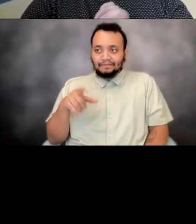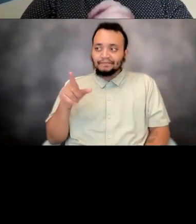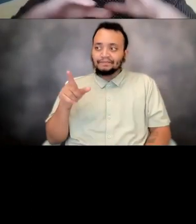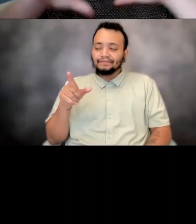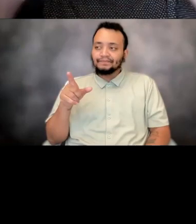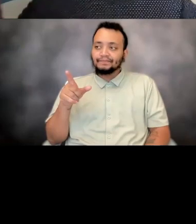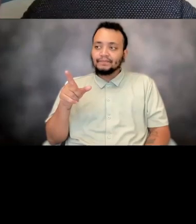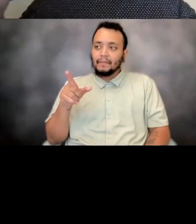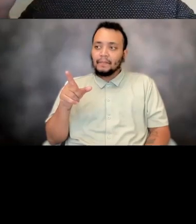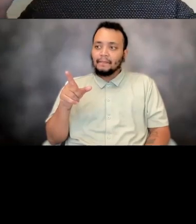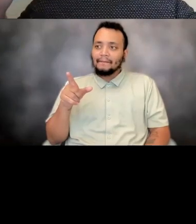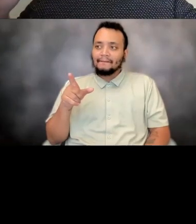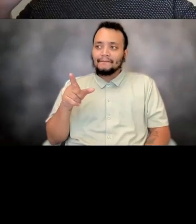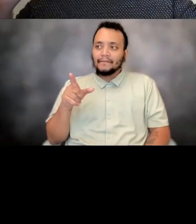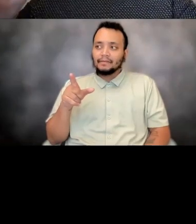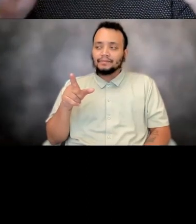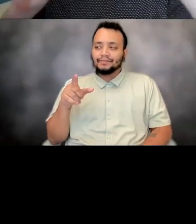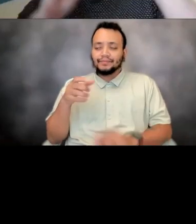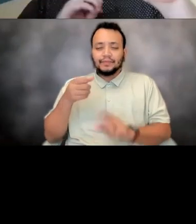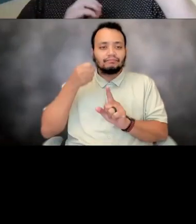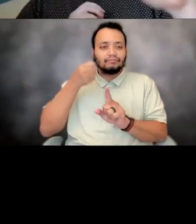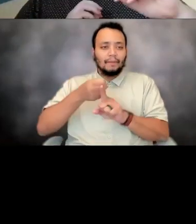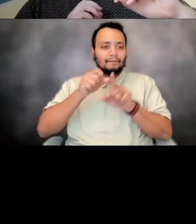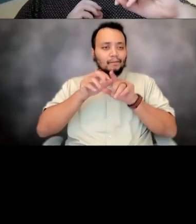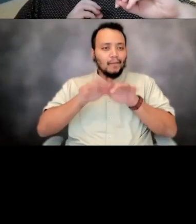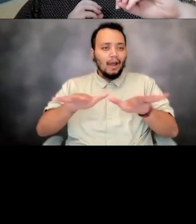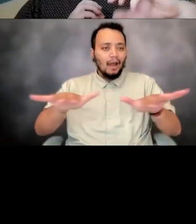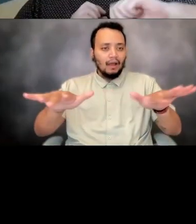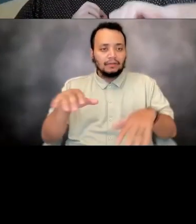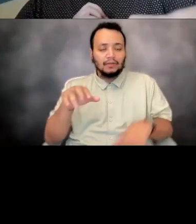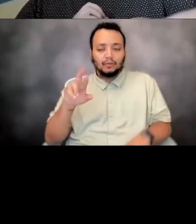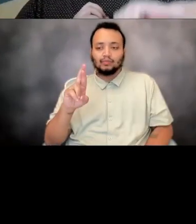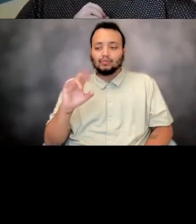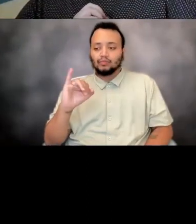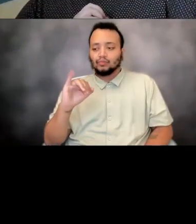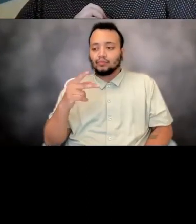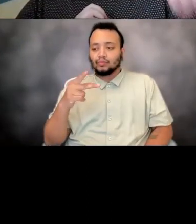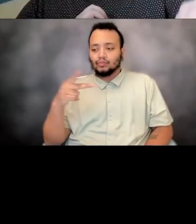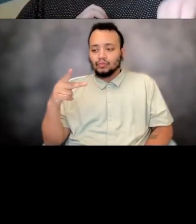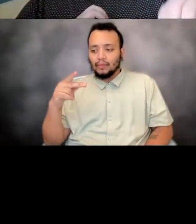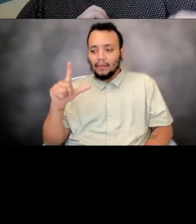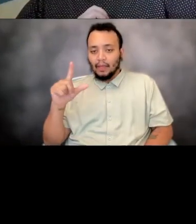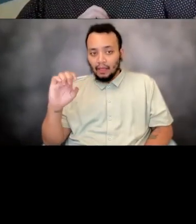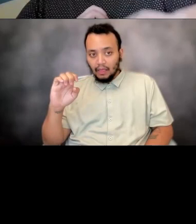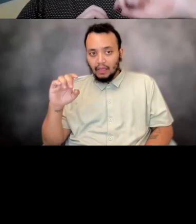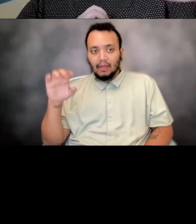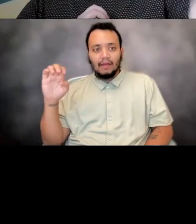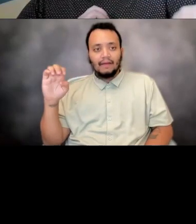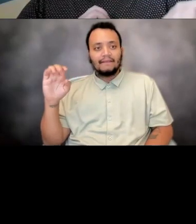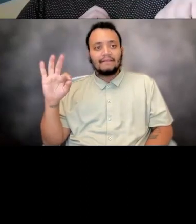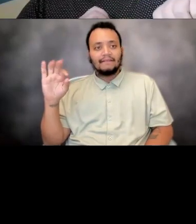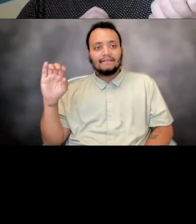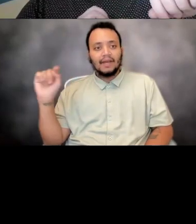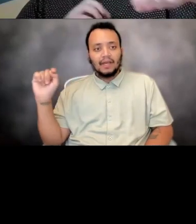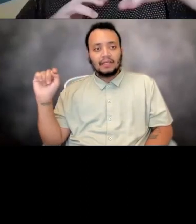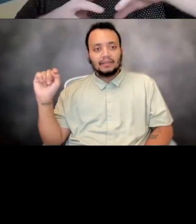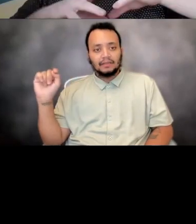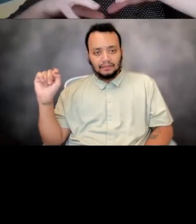that this ripple effect. So what happens to someone at one service provider, one professional,